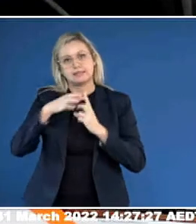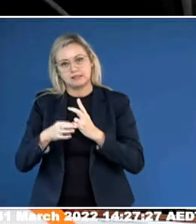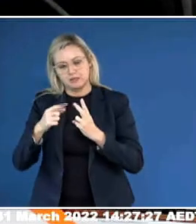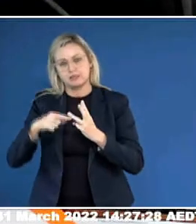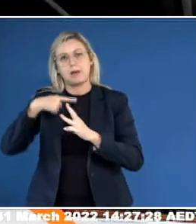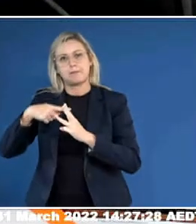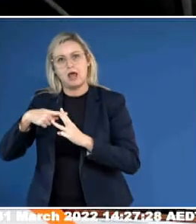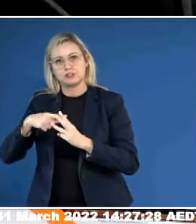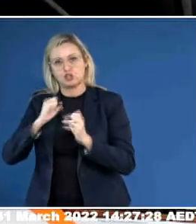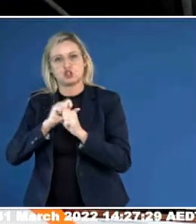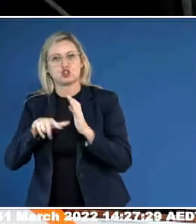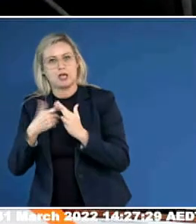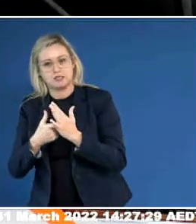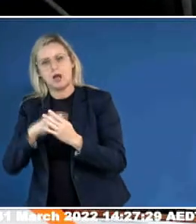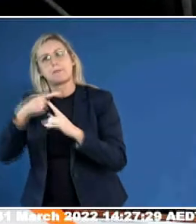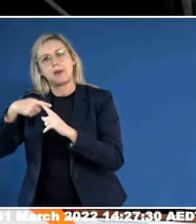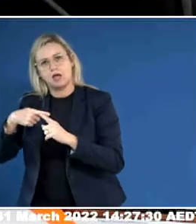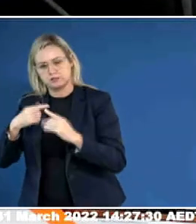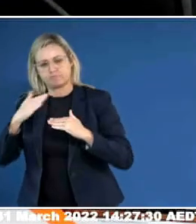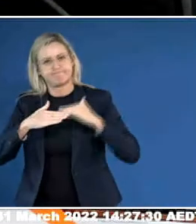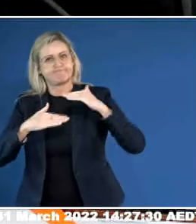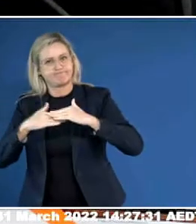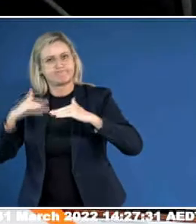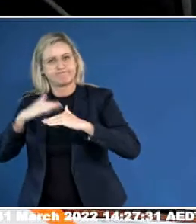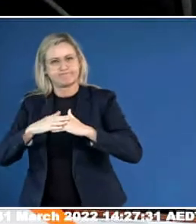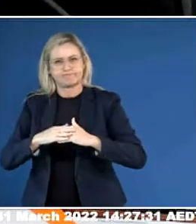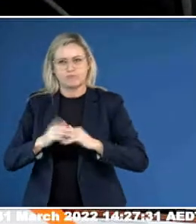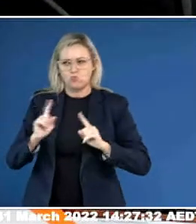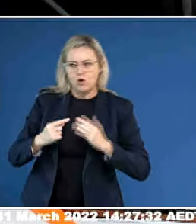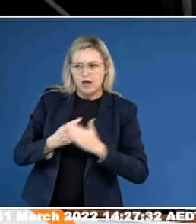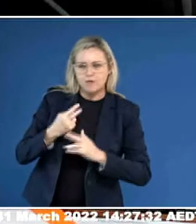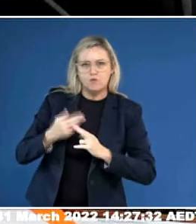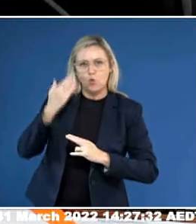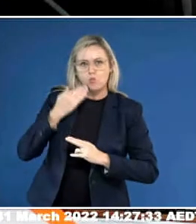intersectionality or a multi-layered experience for women and girls with disability? MS HERMANS: Yeah.